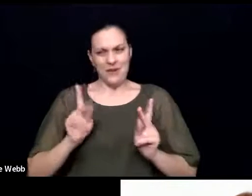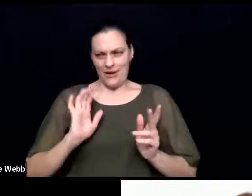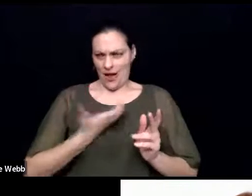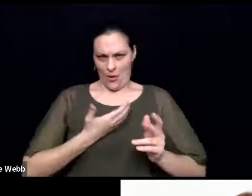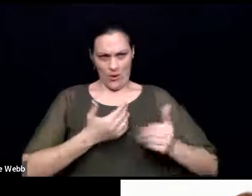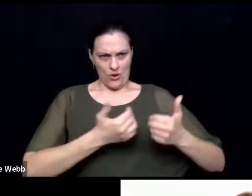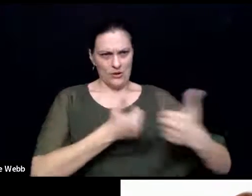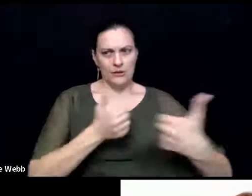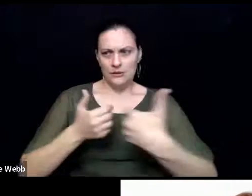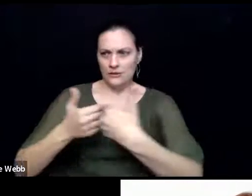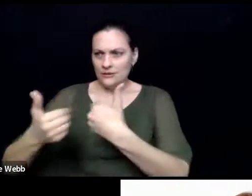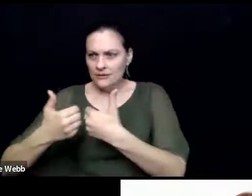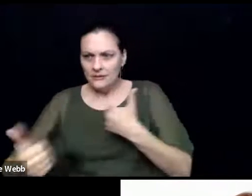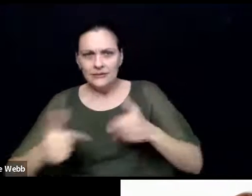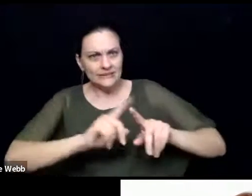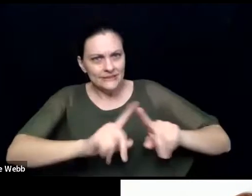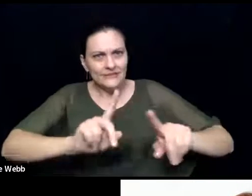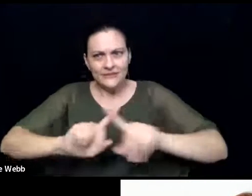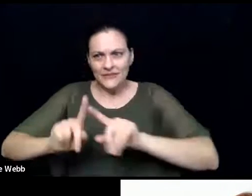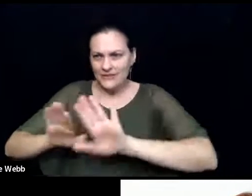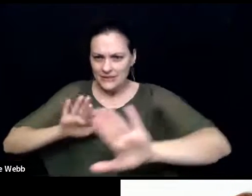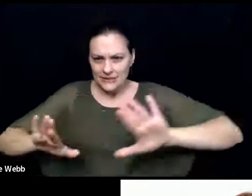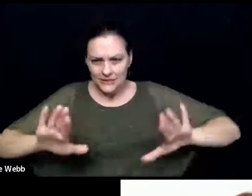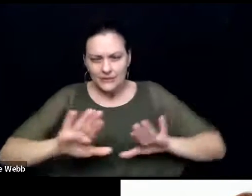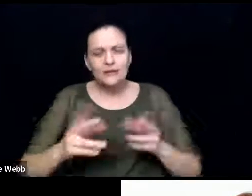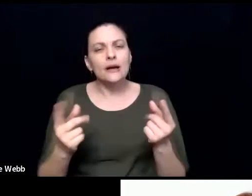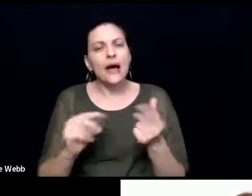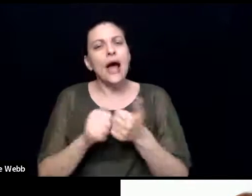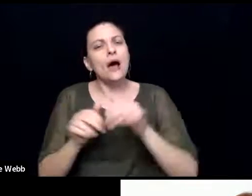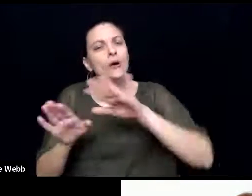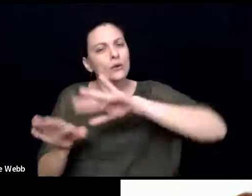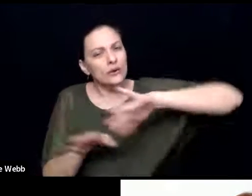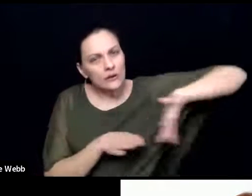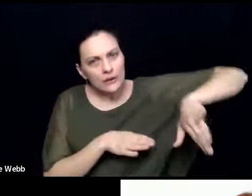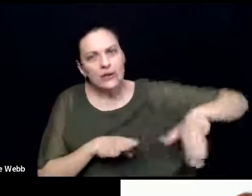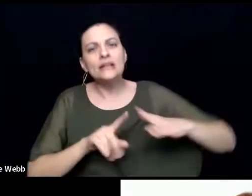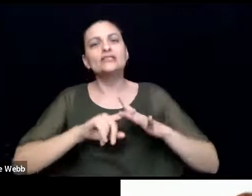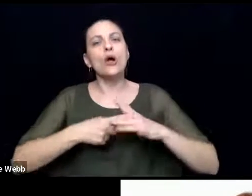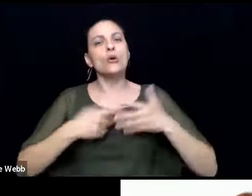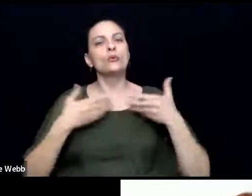interesting to me is as the police and the FBI go after some of the people who attacked the capitol,